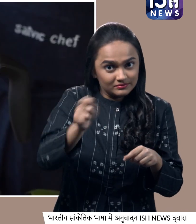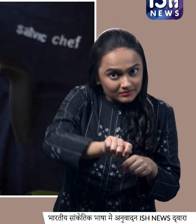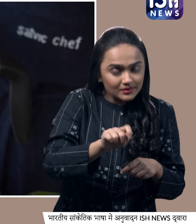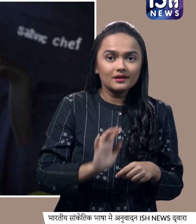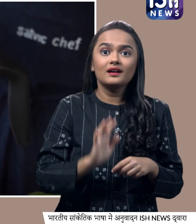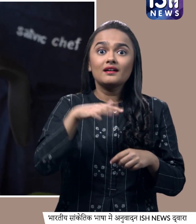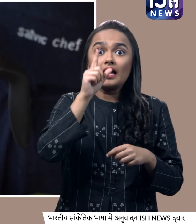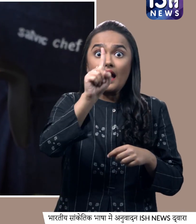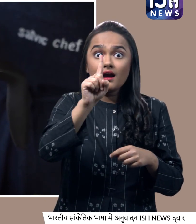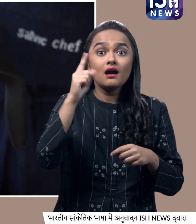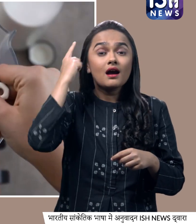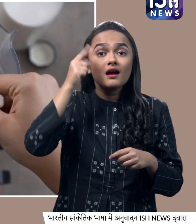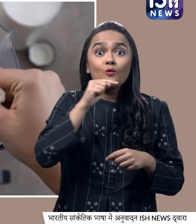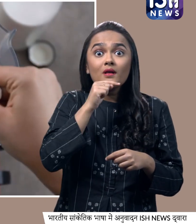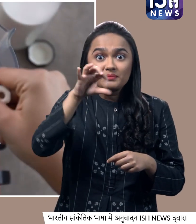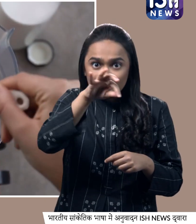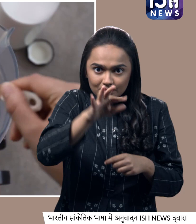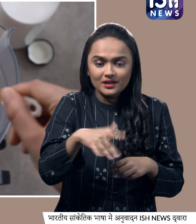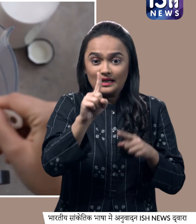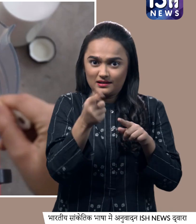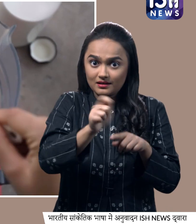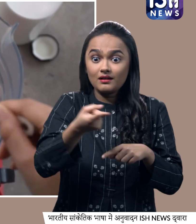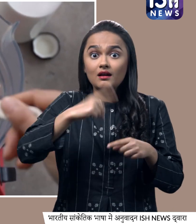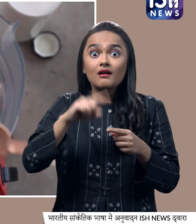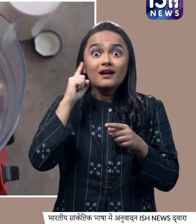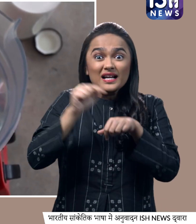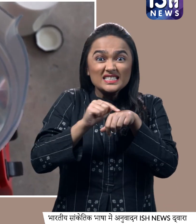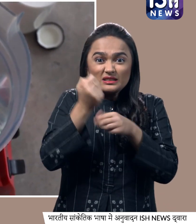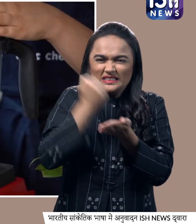1 tsp rock salt, and 1 tsp roasted cumin powder